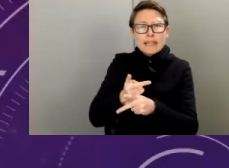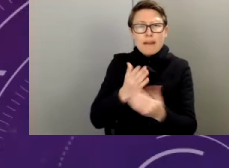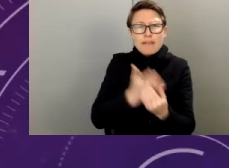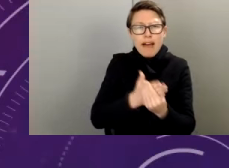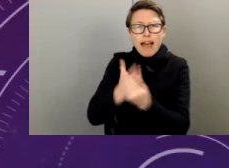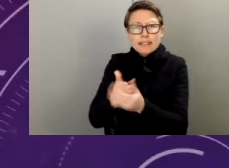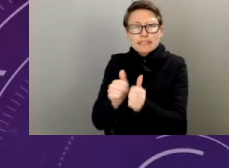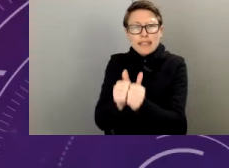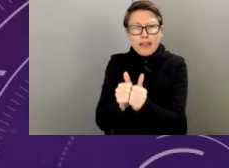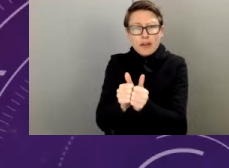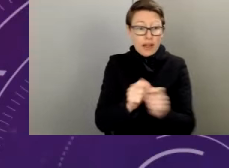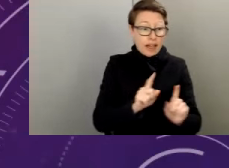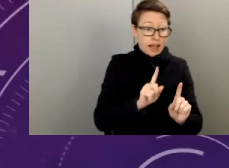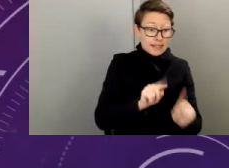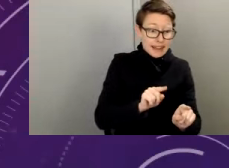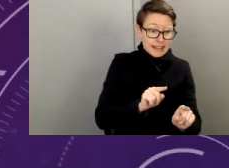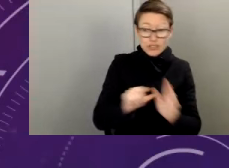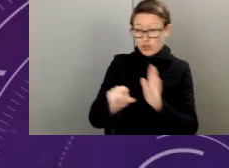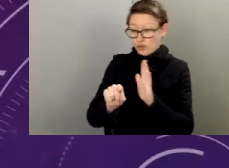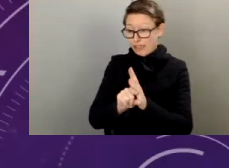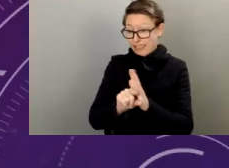so that when we go into self service and we enter the information,